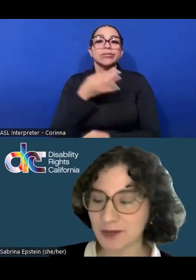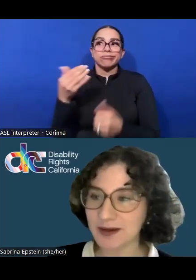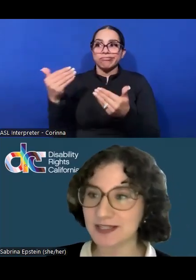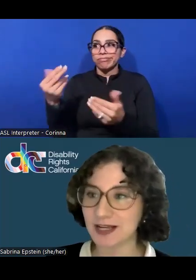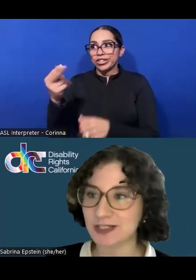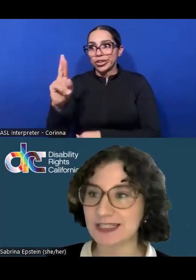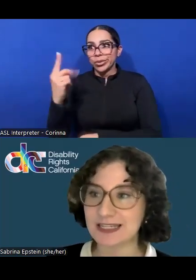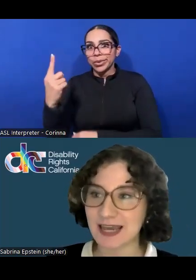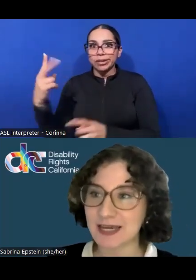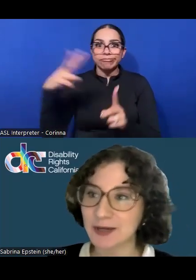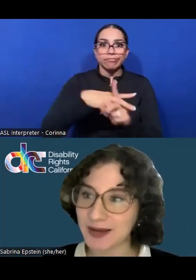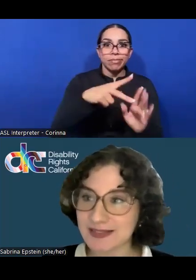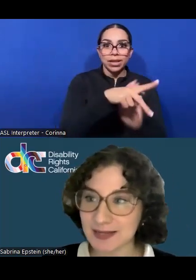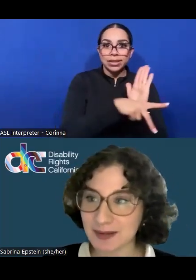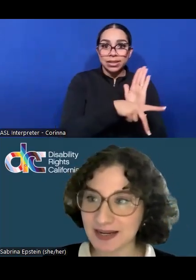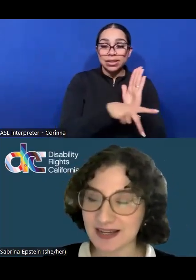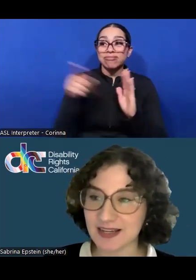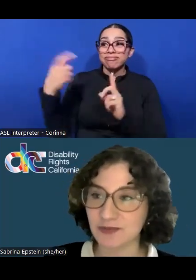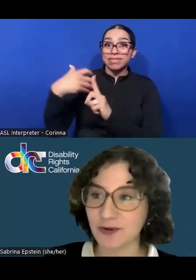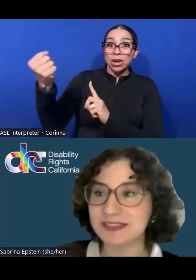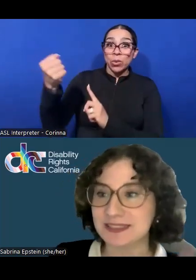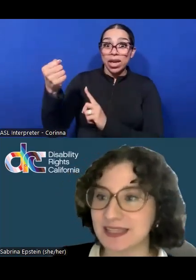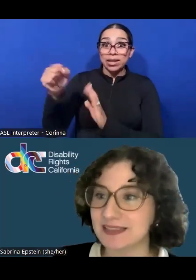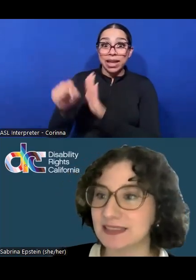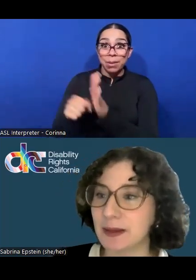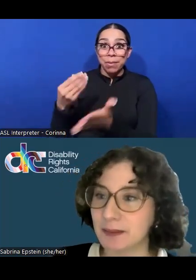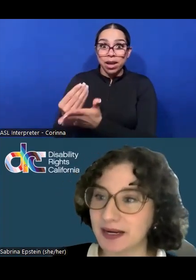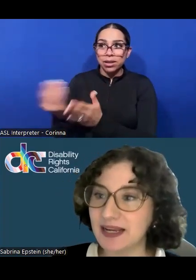one is not just taking away state money, it's forcing the state to spend money